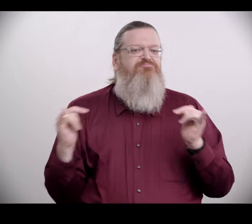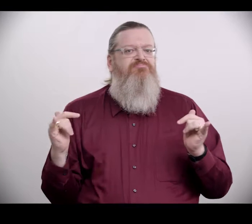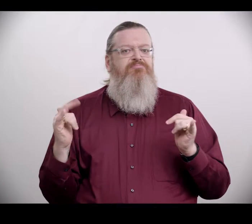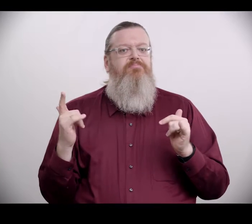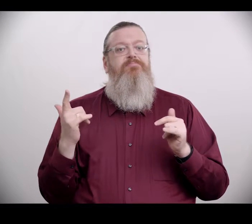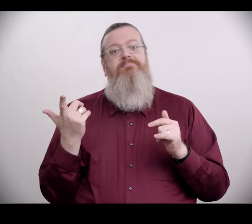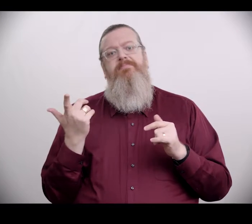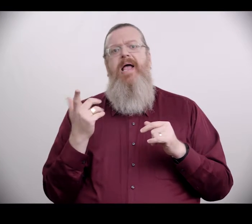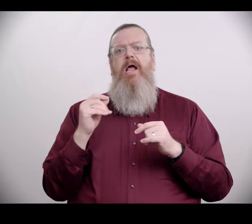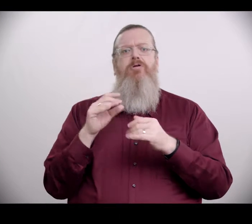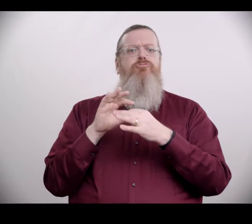to your patient room,